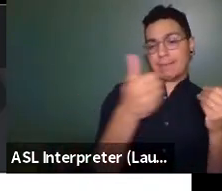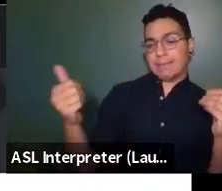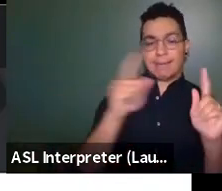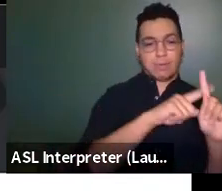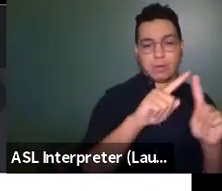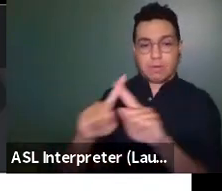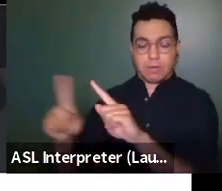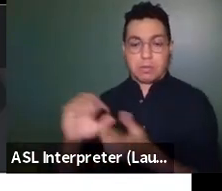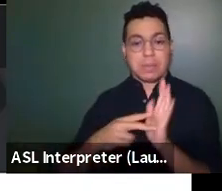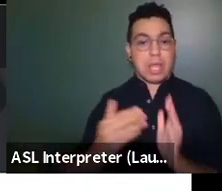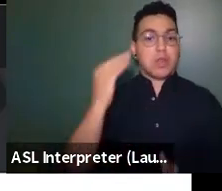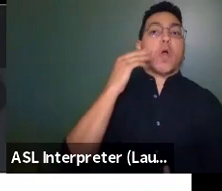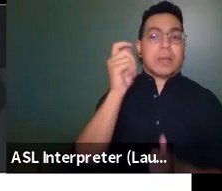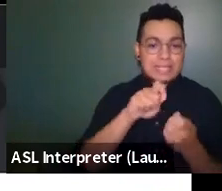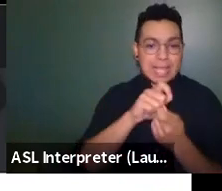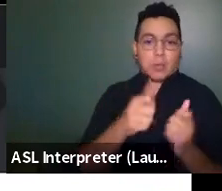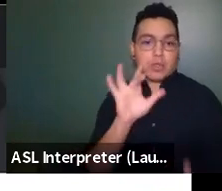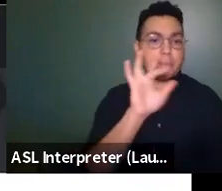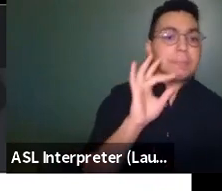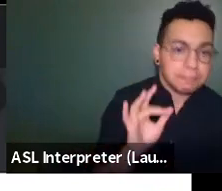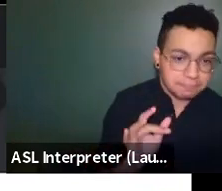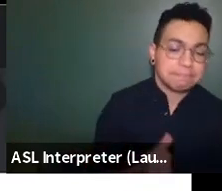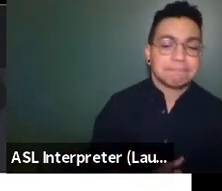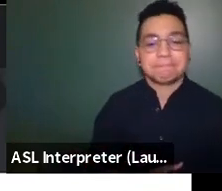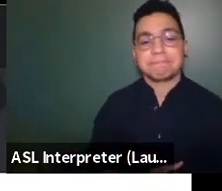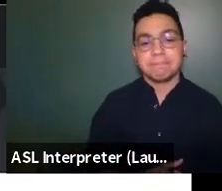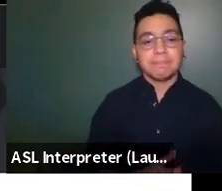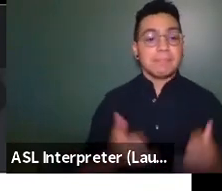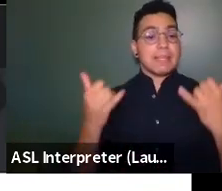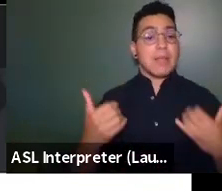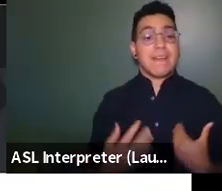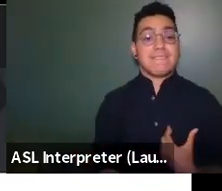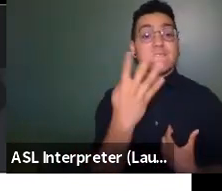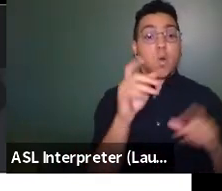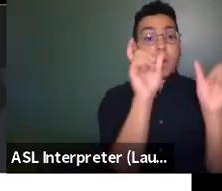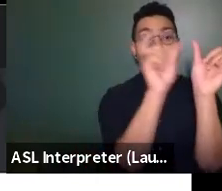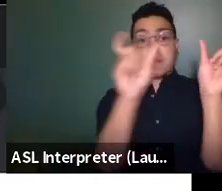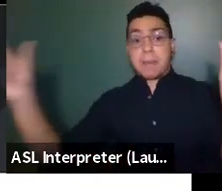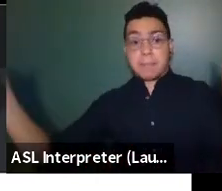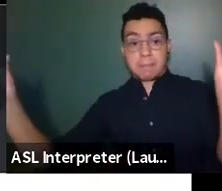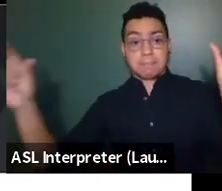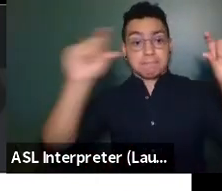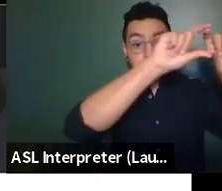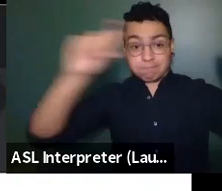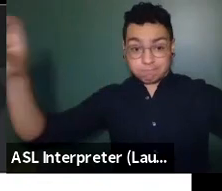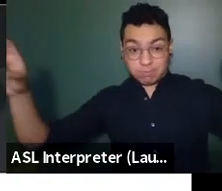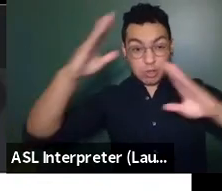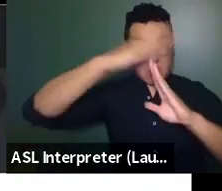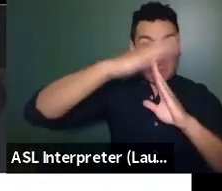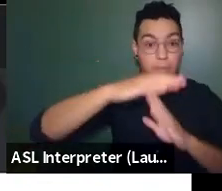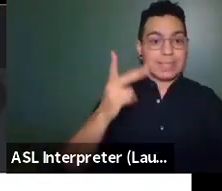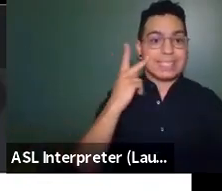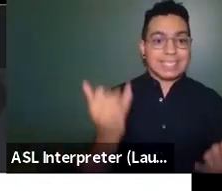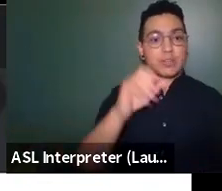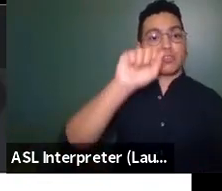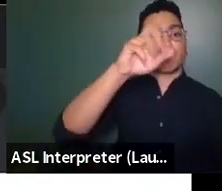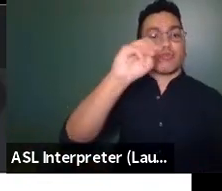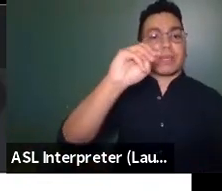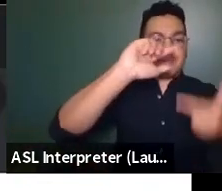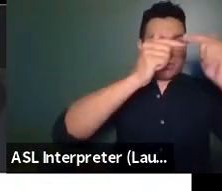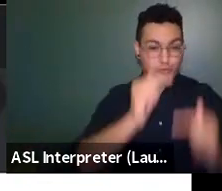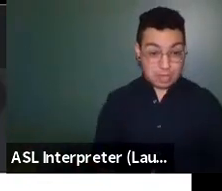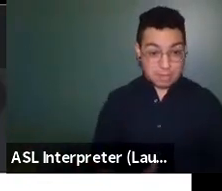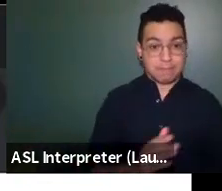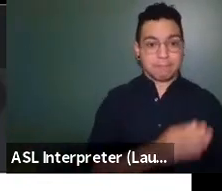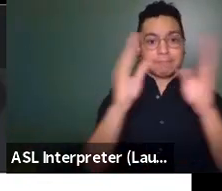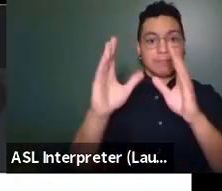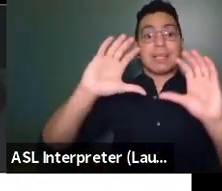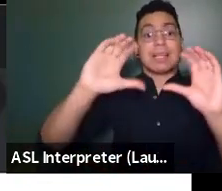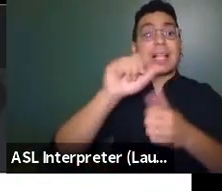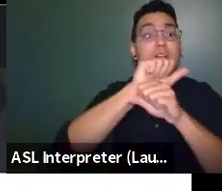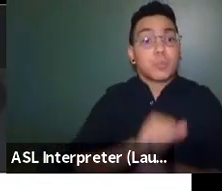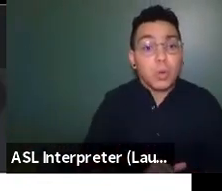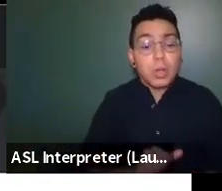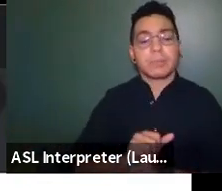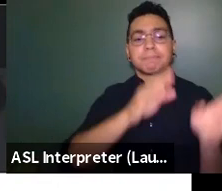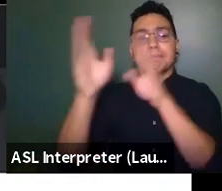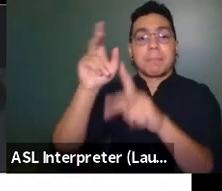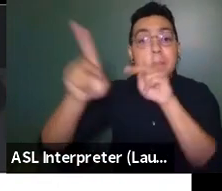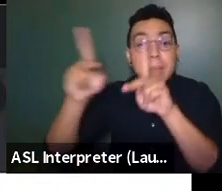ESD 112 - Katherine Livick: what I was dealing with. I am now I have four tabs across the top, I'm in the stream right now. We have classwork, people in grades and we'll go through all of these.